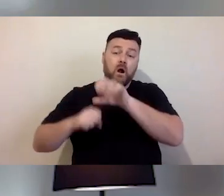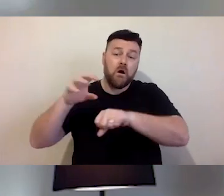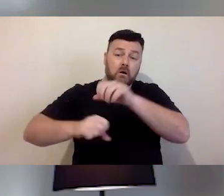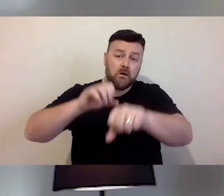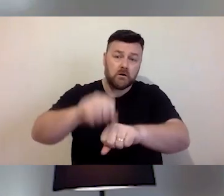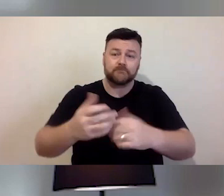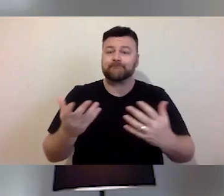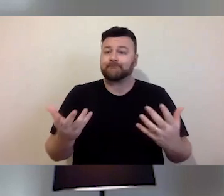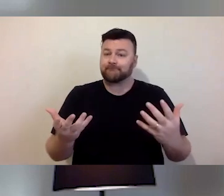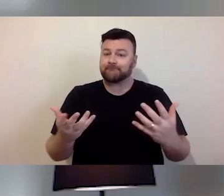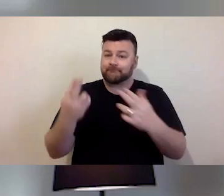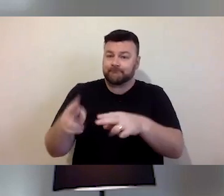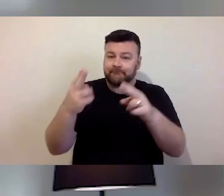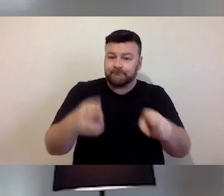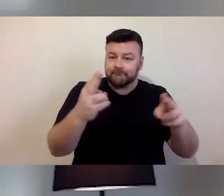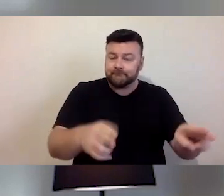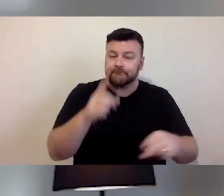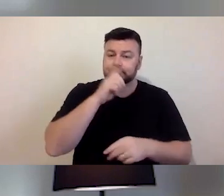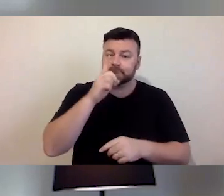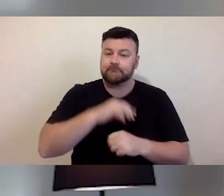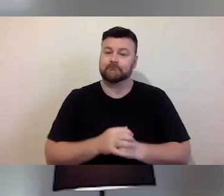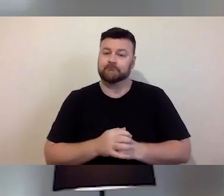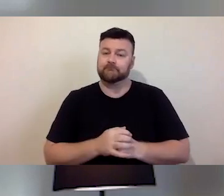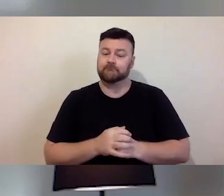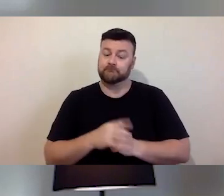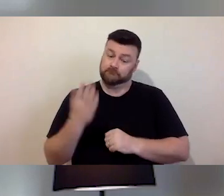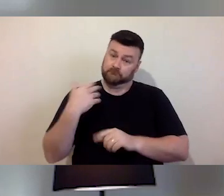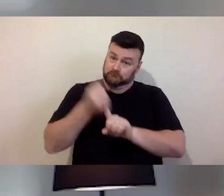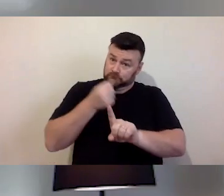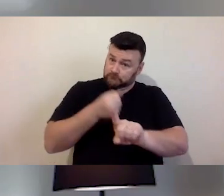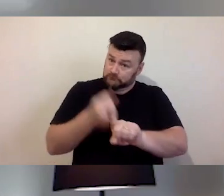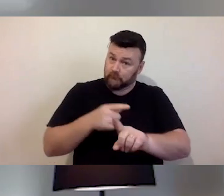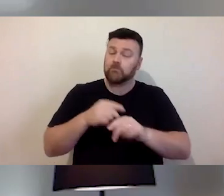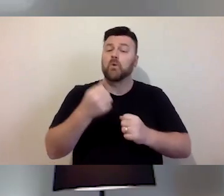their support in the Black Lives Matter movement, which as we are aware,